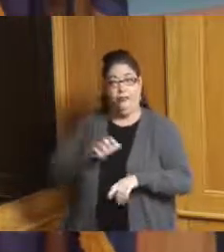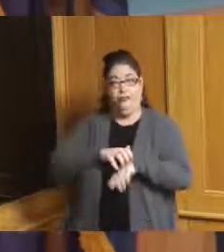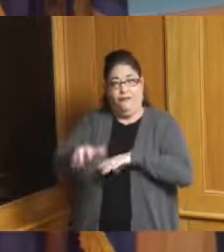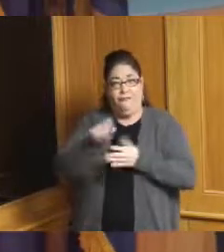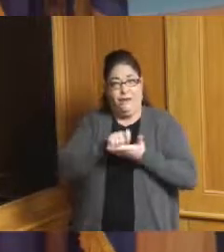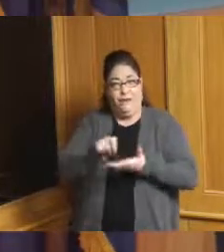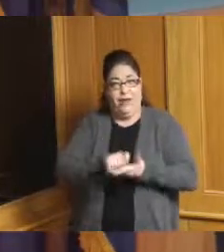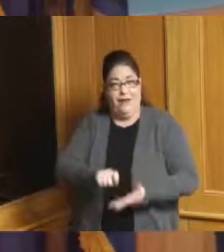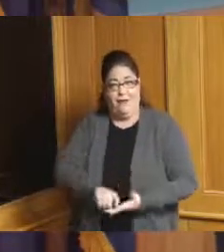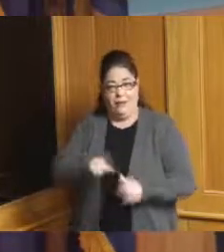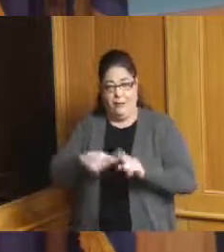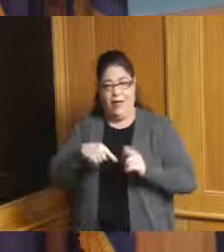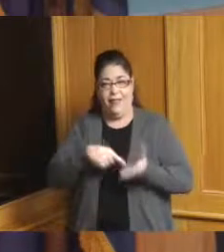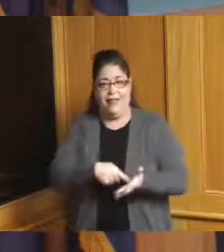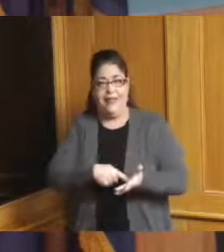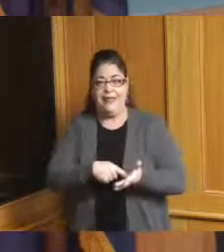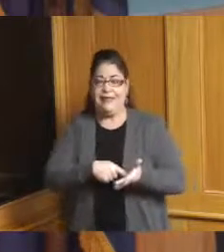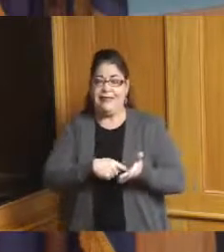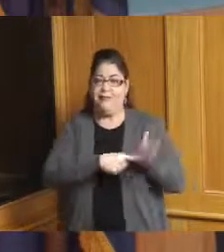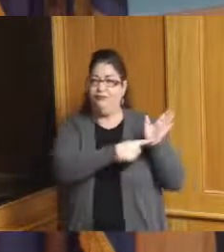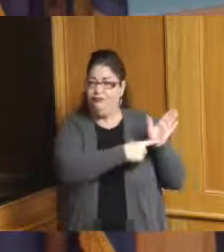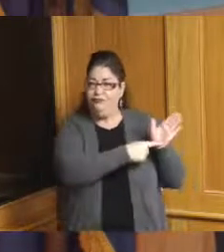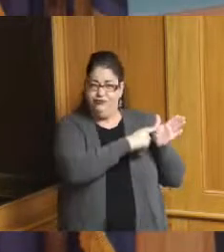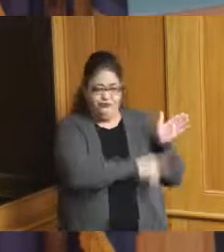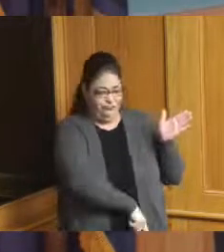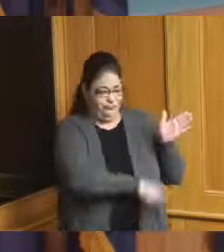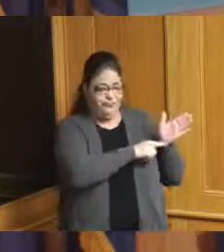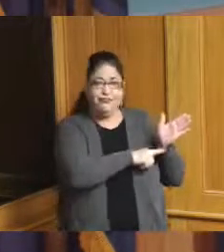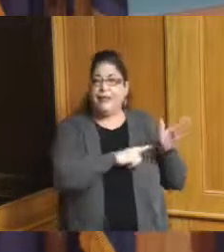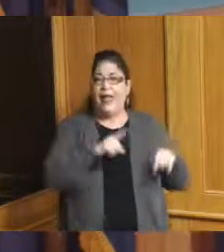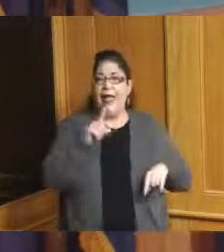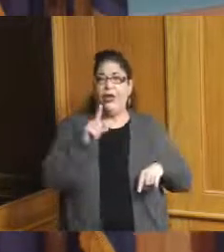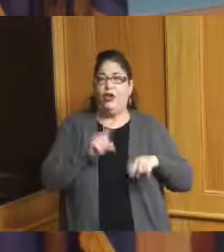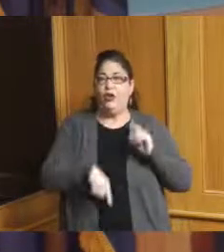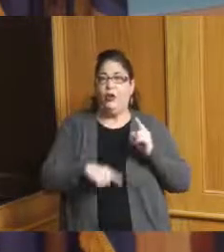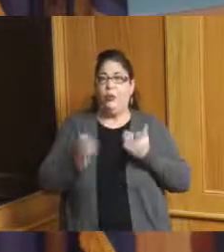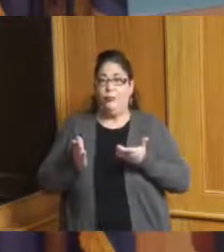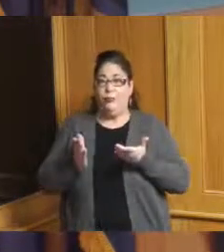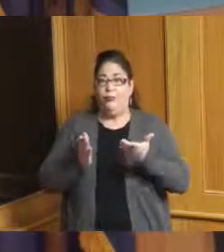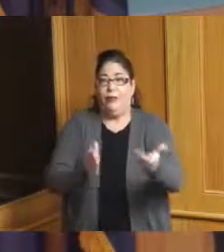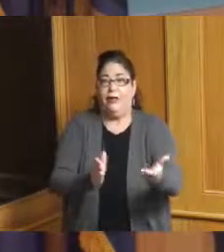if we went with the earlier draft I would not have been able to bring forward a 513 Relief